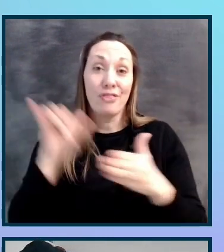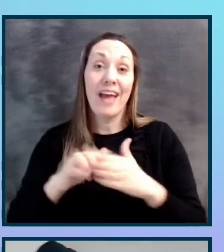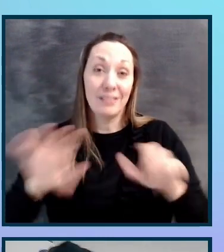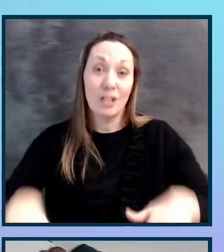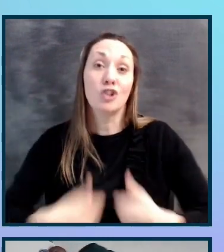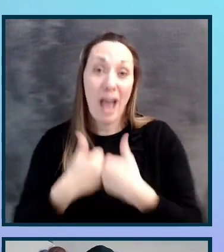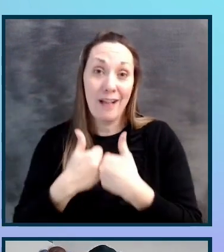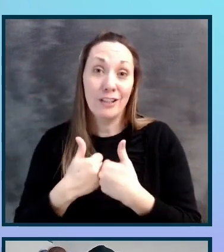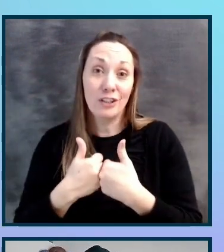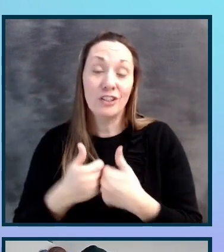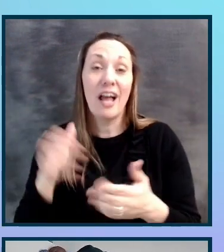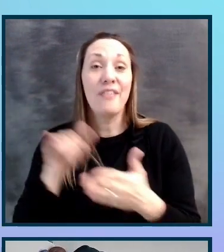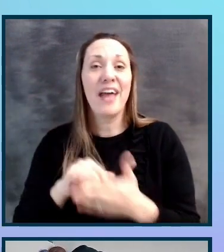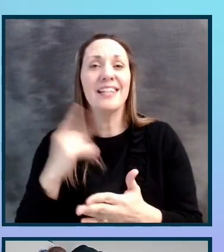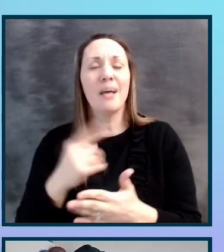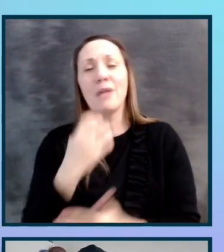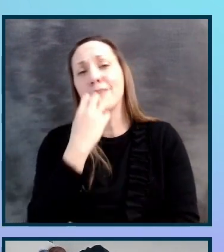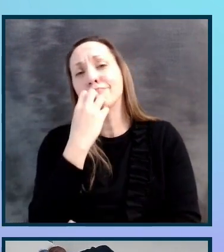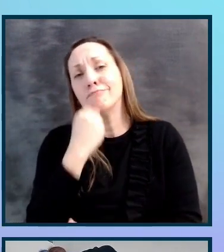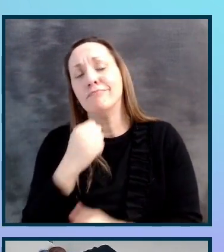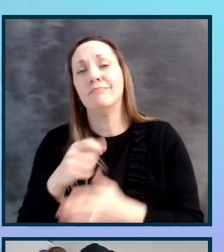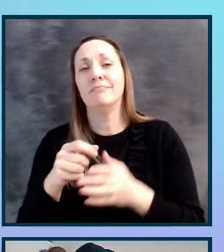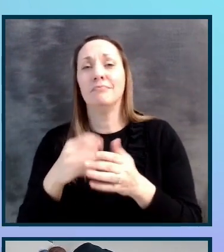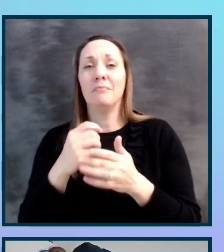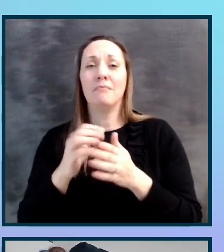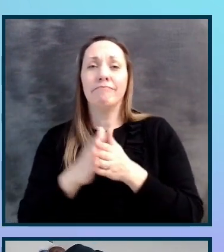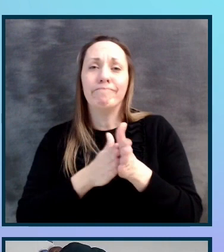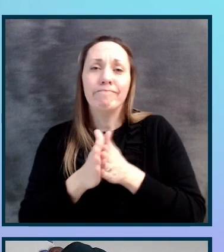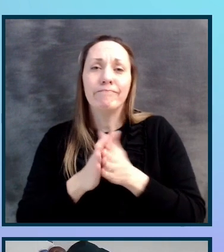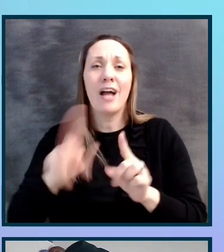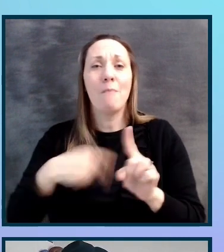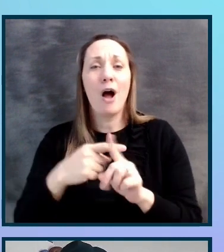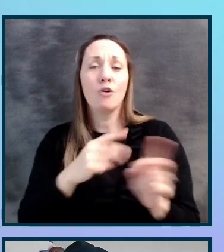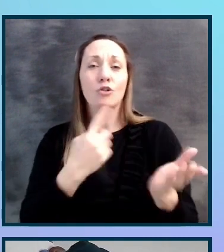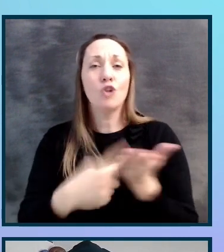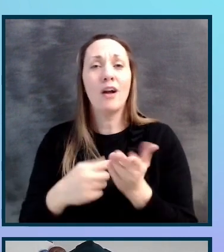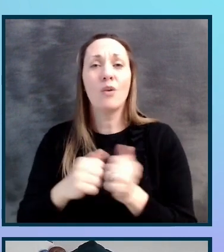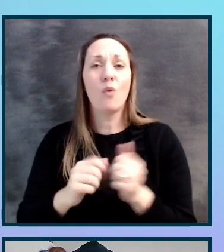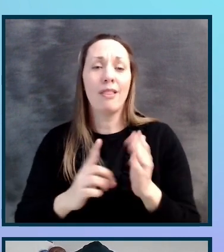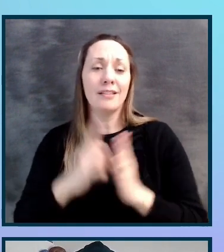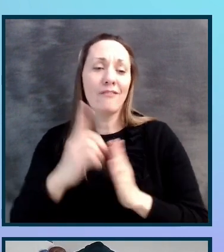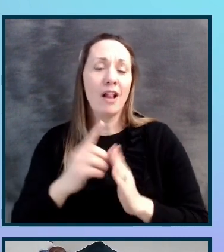And this is something that I'm really passionate about talking with development teams, product owners, everybody about, right?